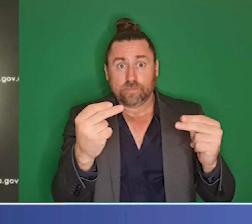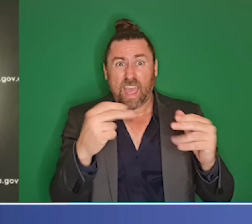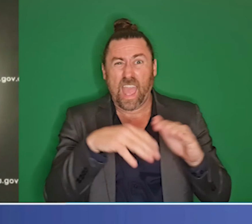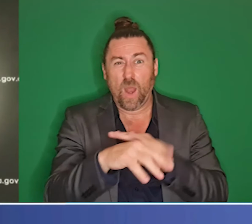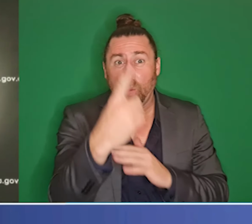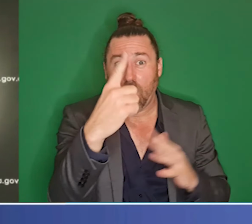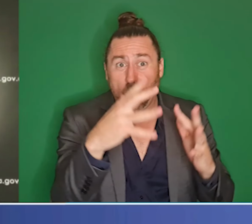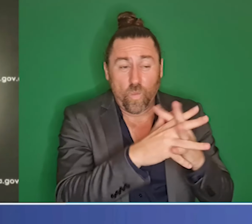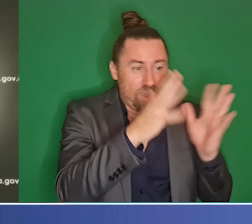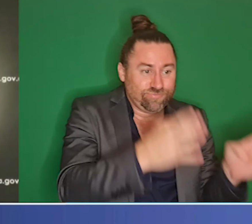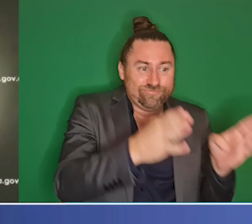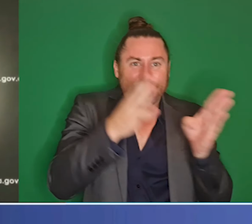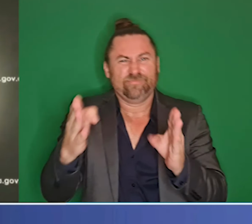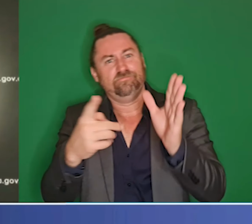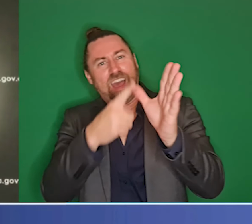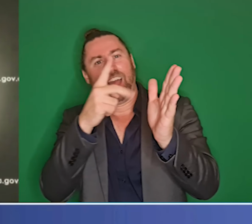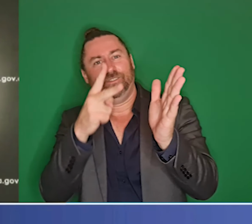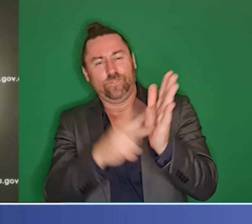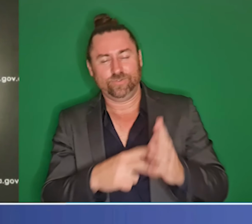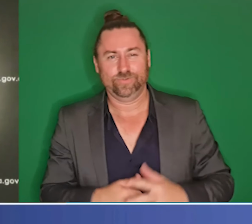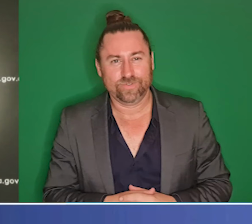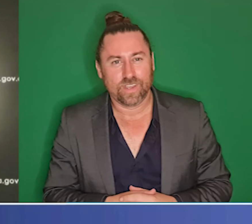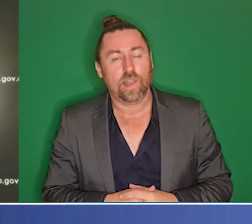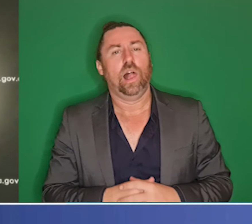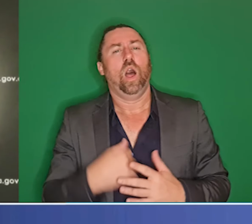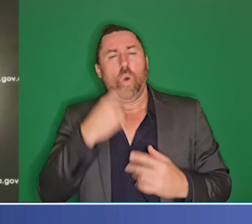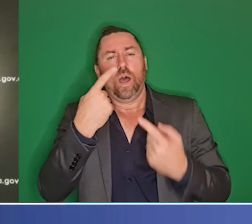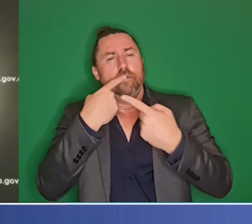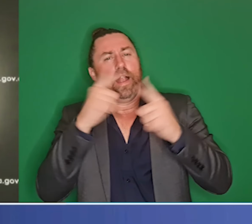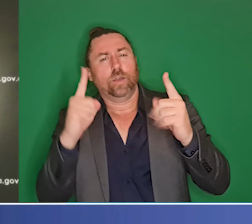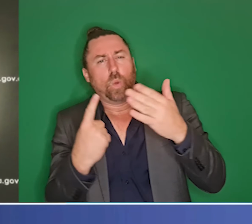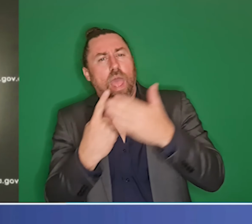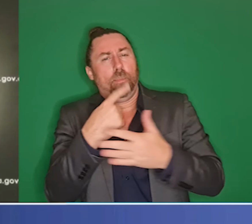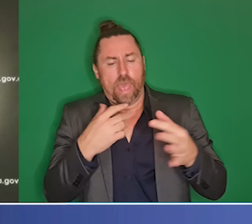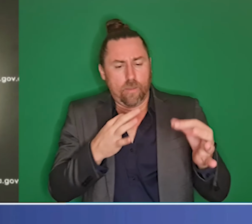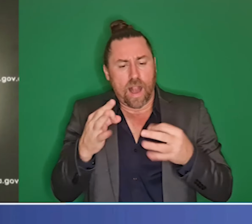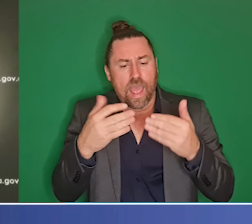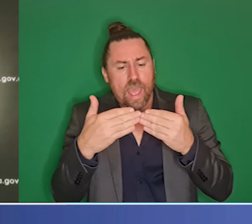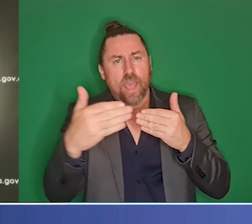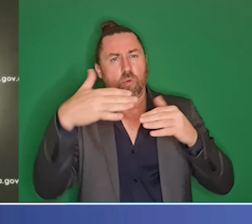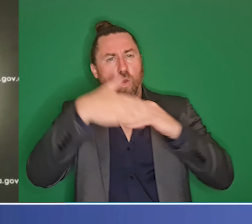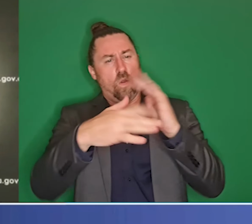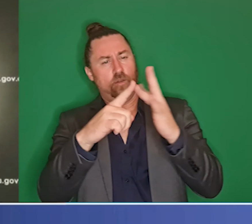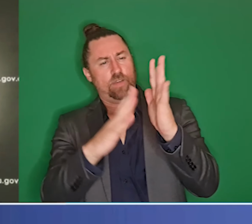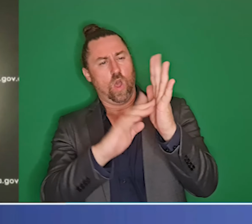and also to announce the next stage in our Omicron response plan as has been planned,